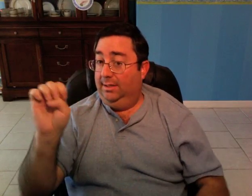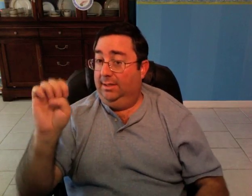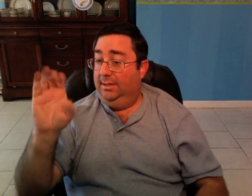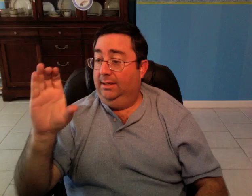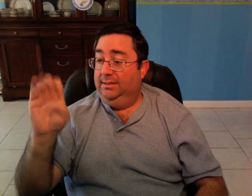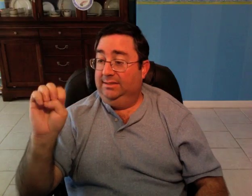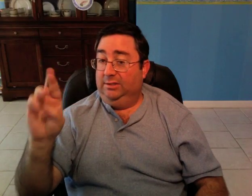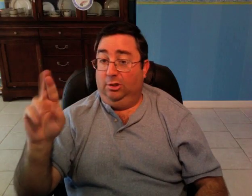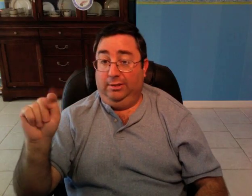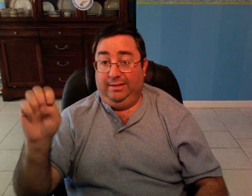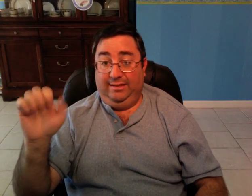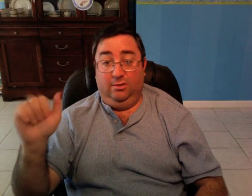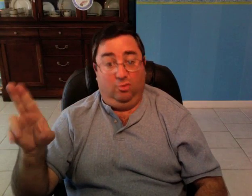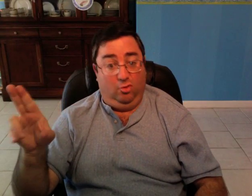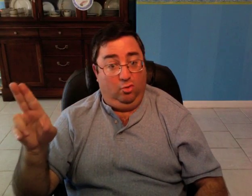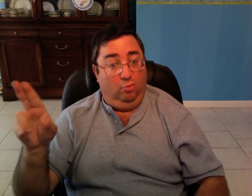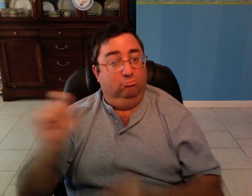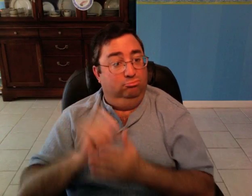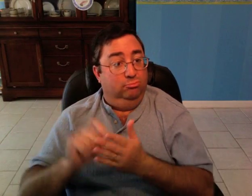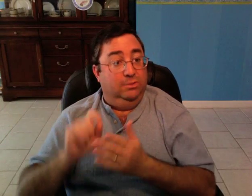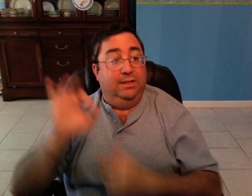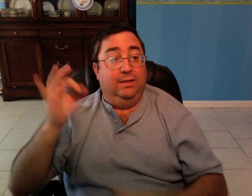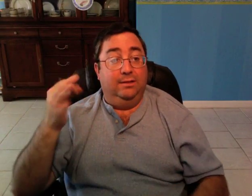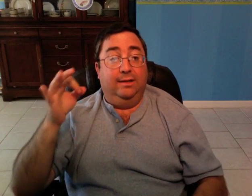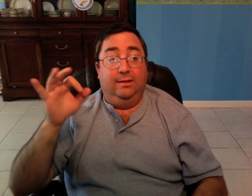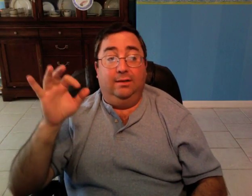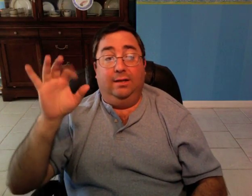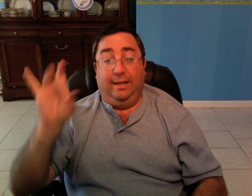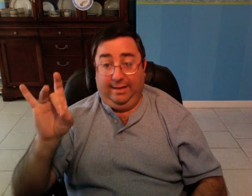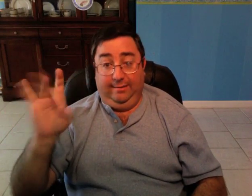One of these is DeCerteau who in 1984